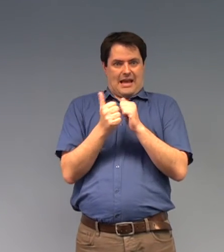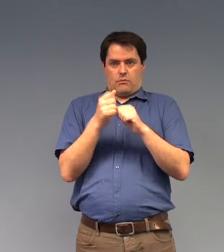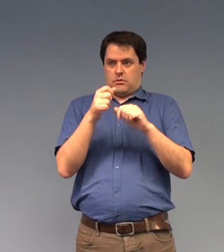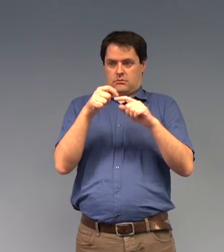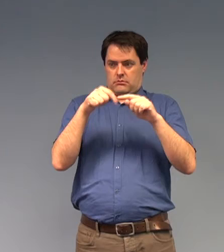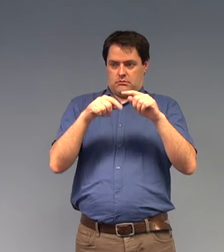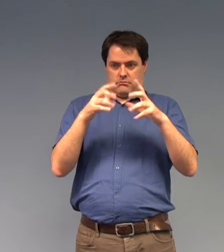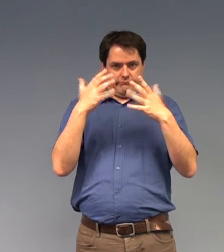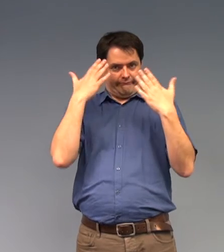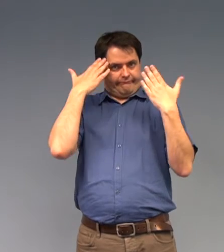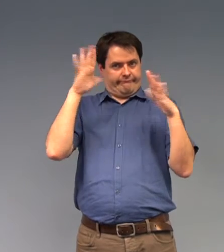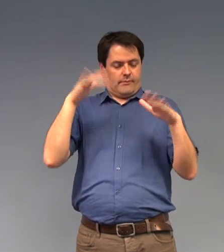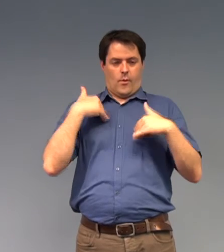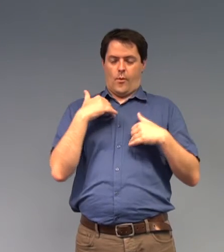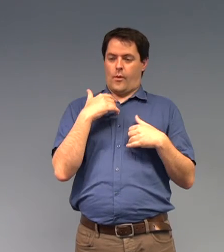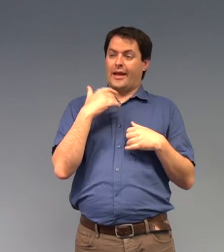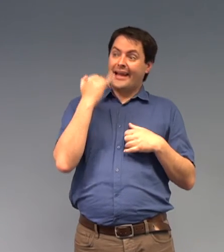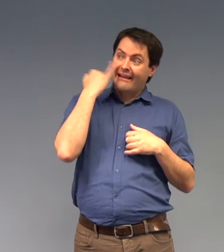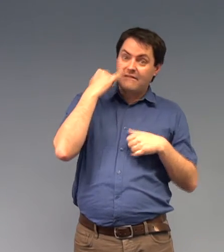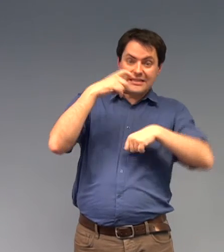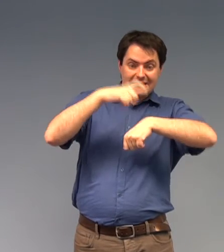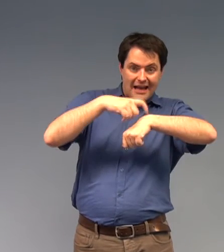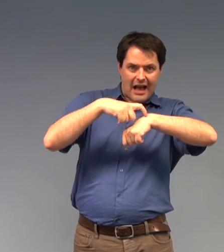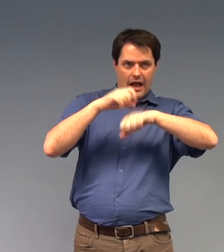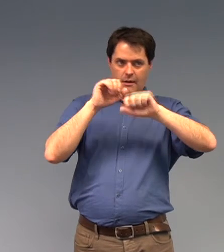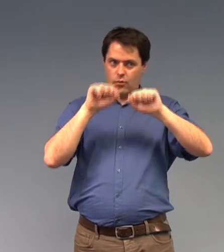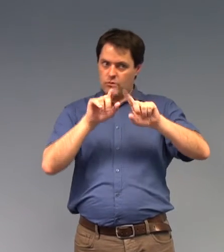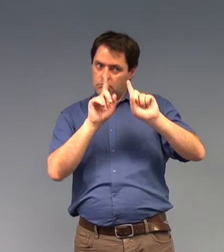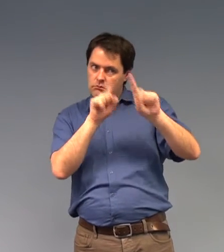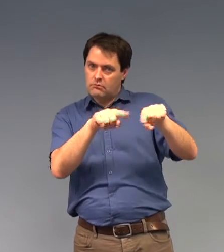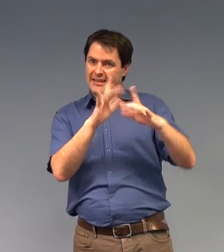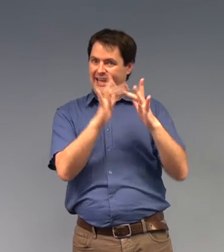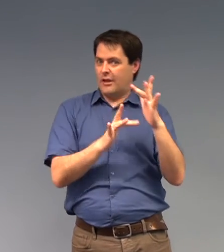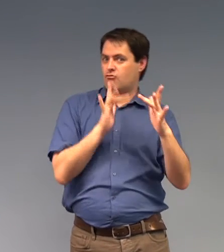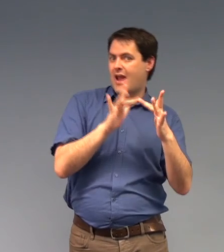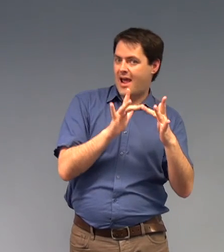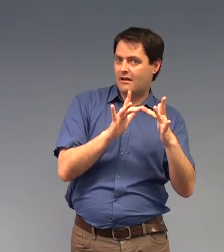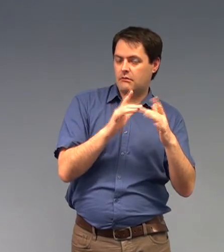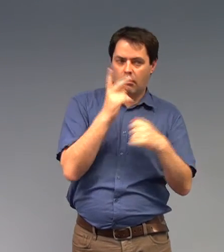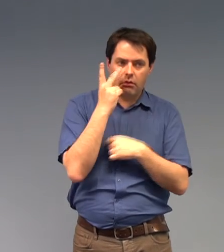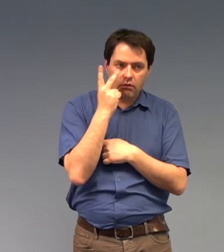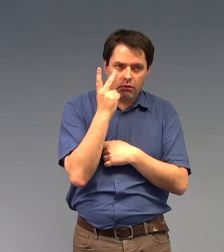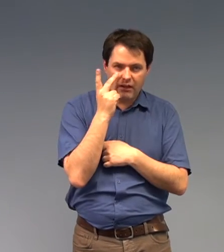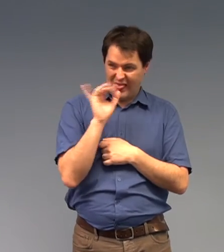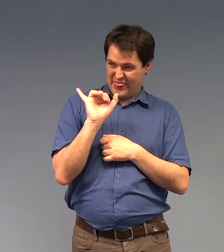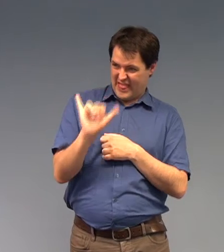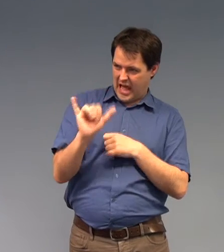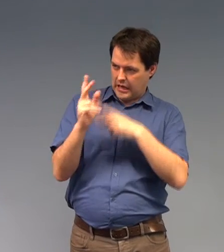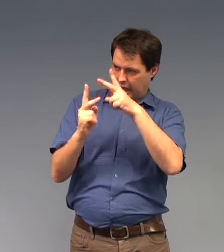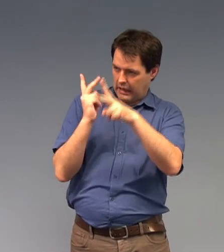"Well, we didn't know how the seaweed grew." If we would have had the time, we would have gone to the internet